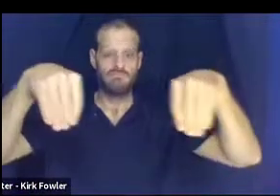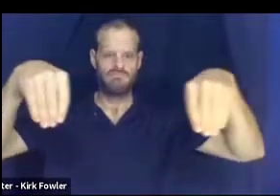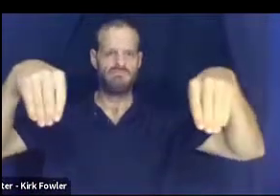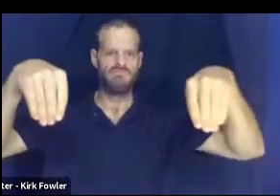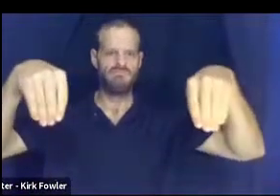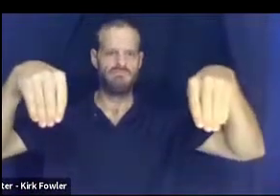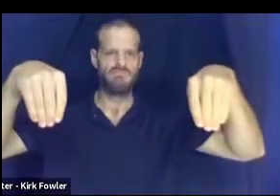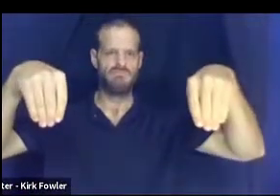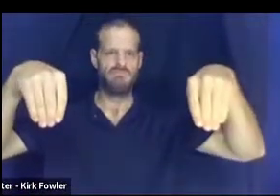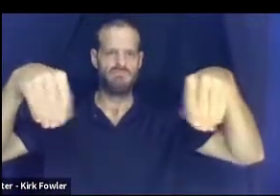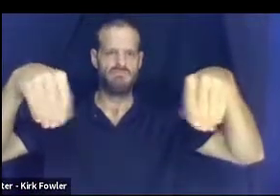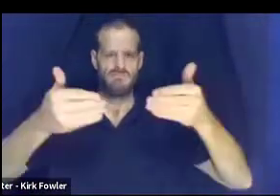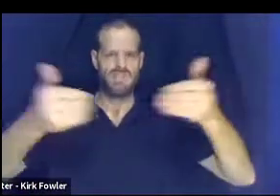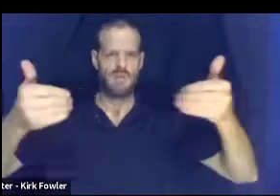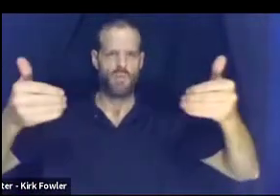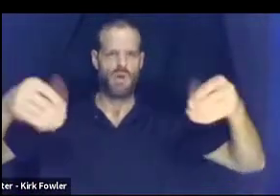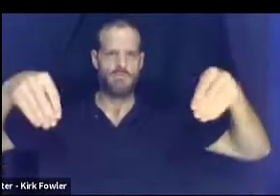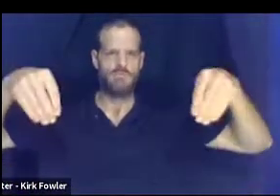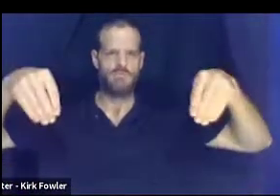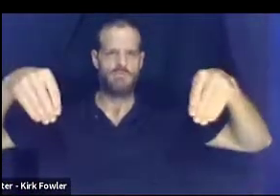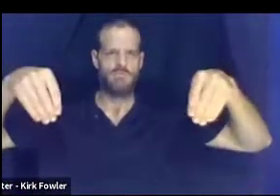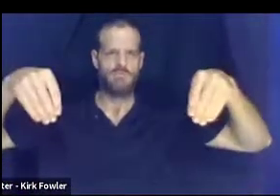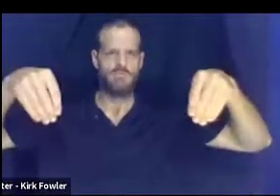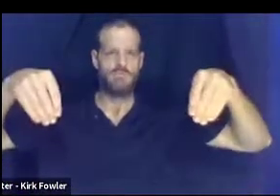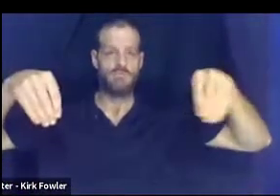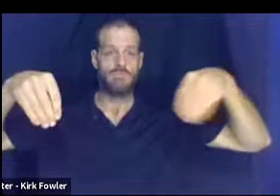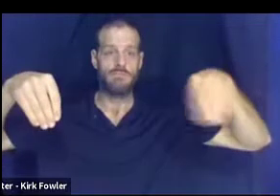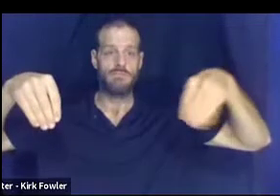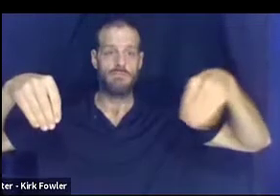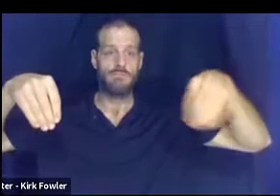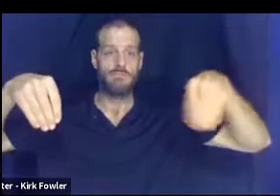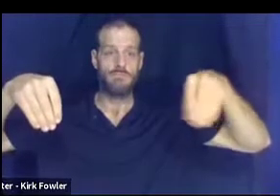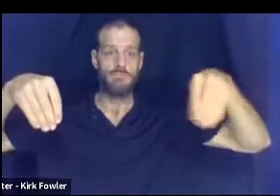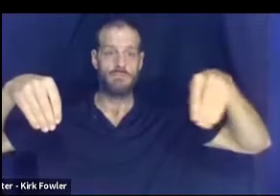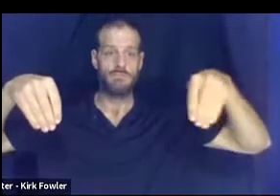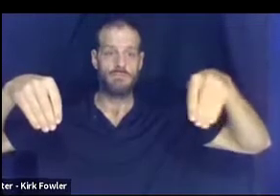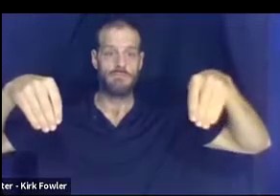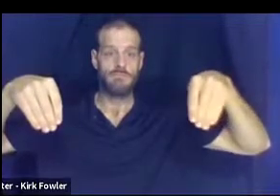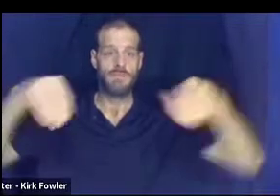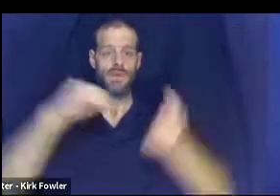She moves one, move the one on the left a little bit. So, the student shifts his gaze to look at it,